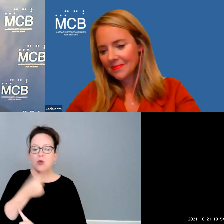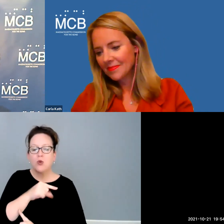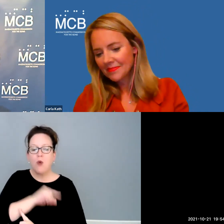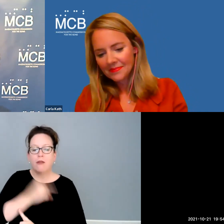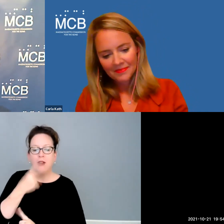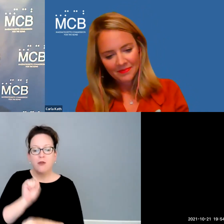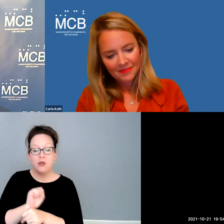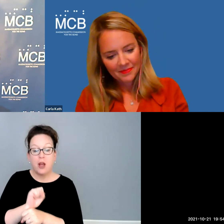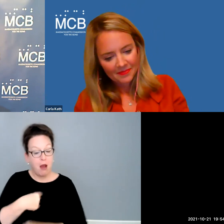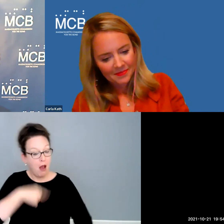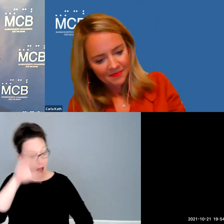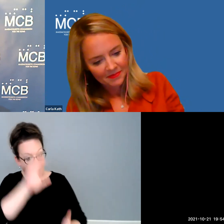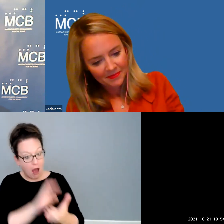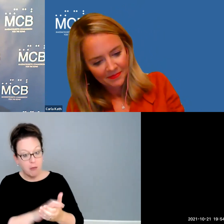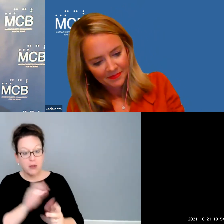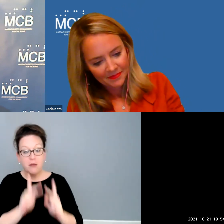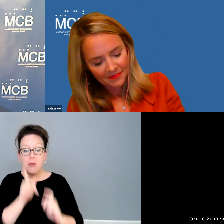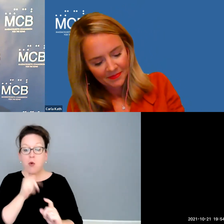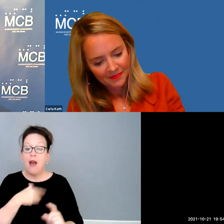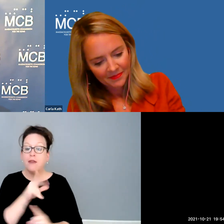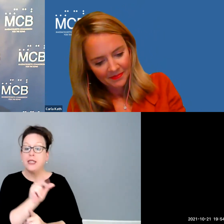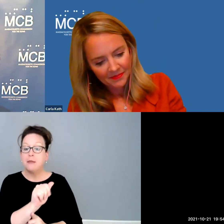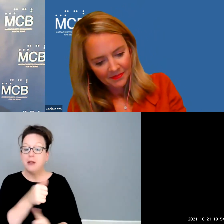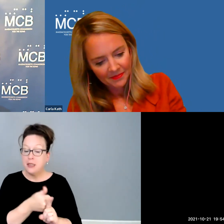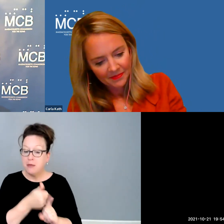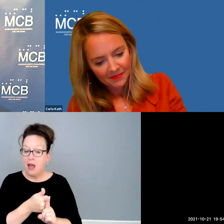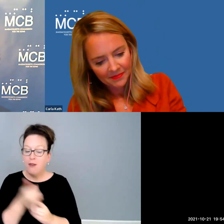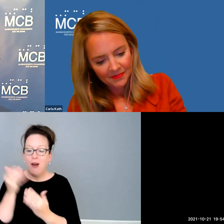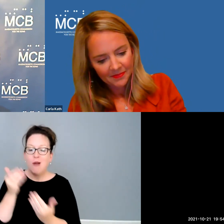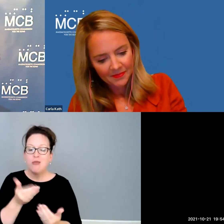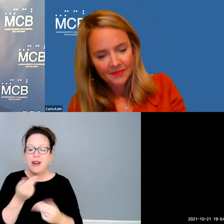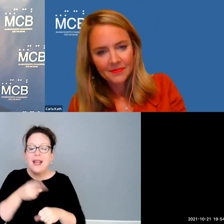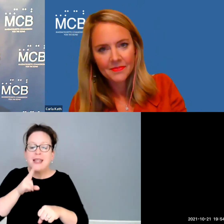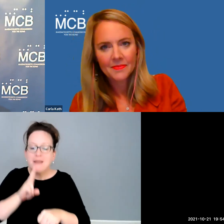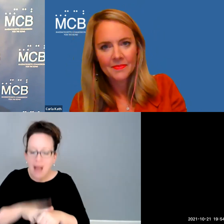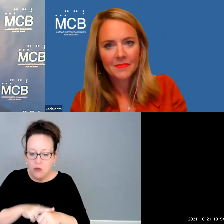that people with disabilities bring with them natural problem solving abilities and the